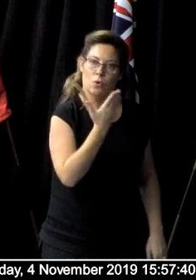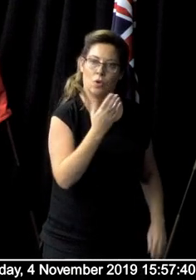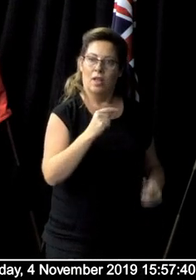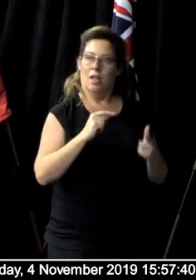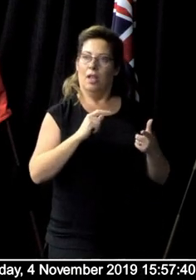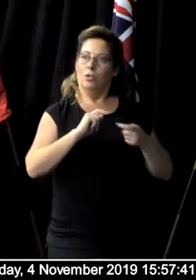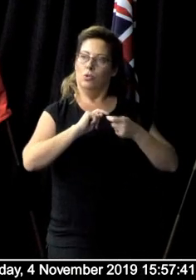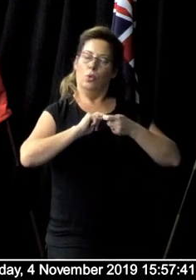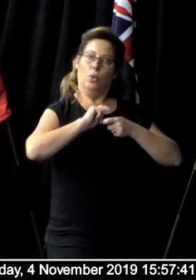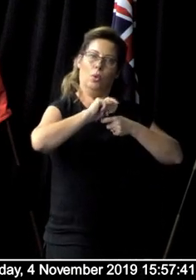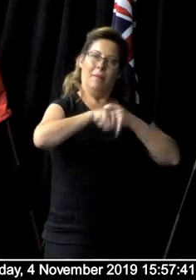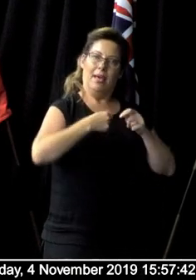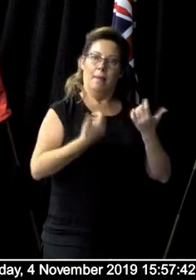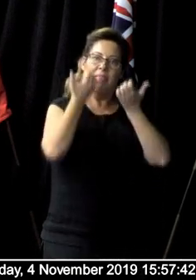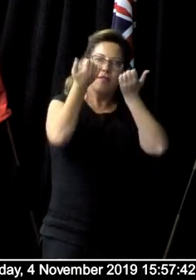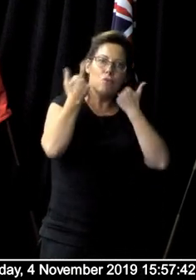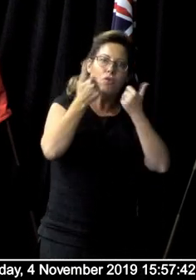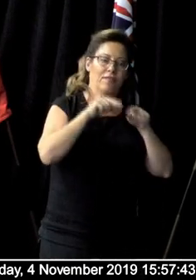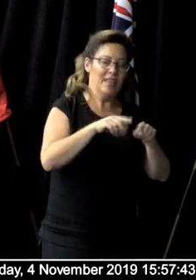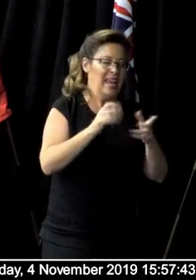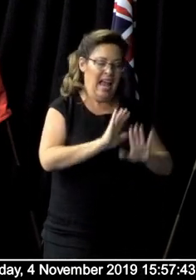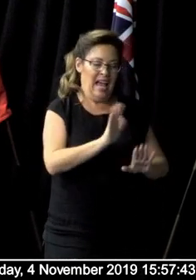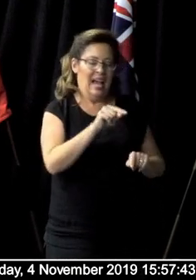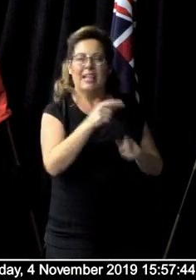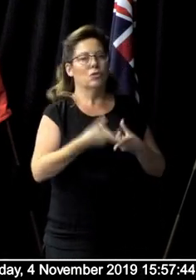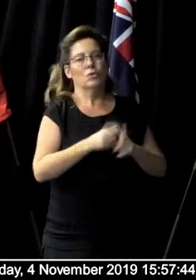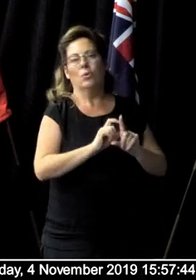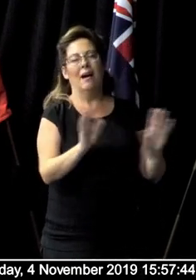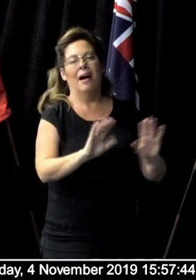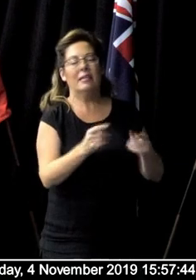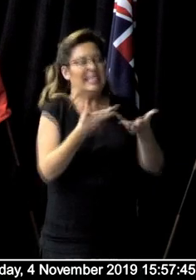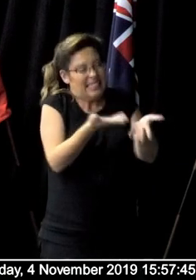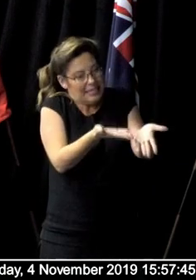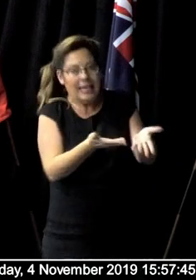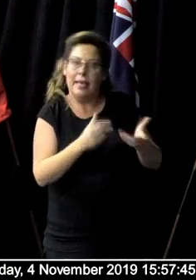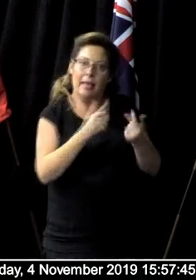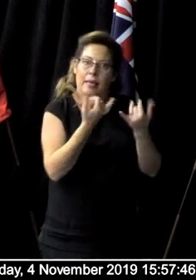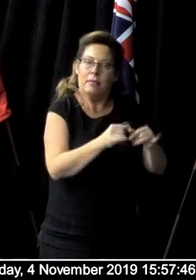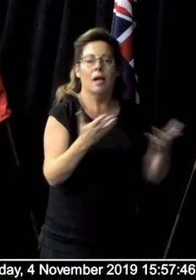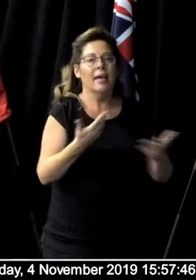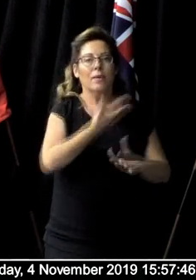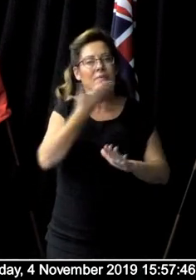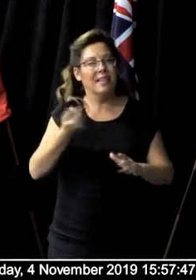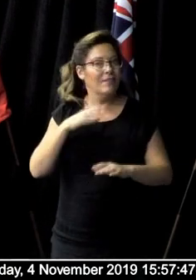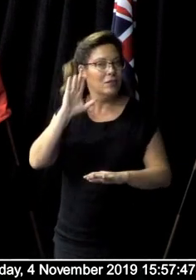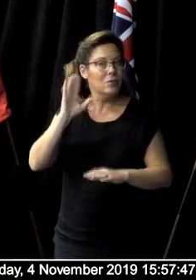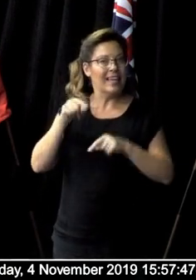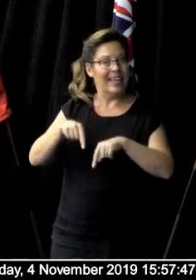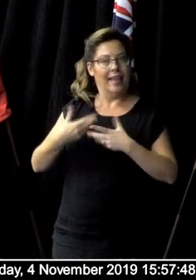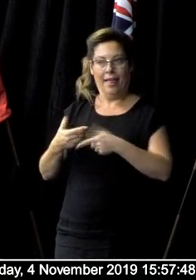it’s too hard to do inclusions. So I think it was lovely to hear this morning that actually you can have the